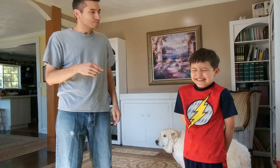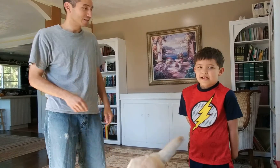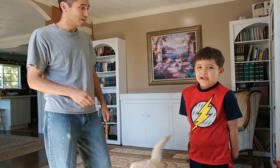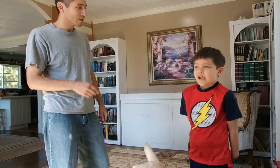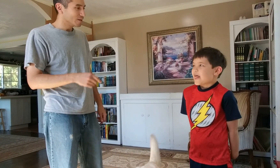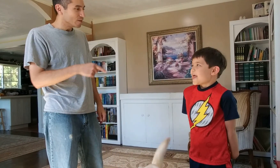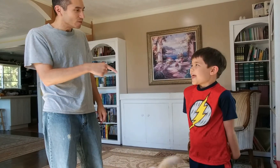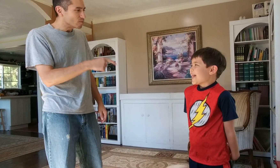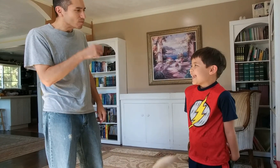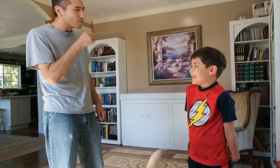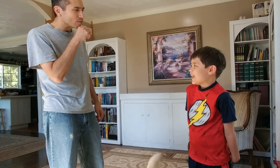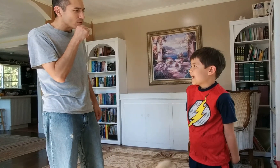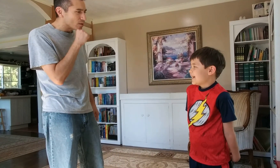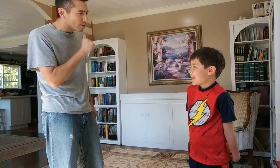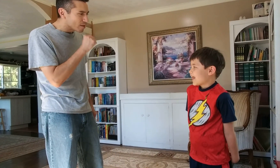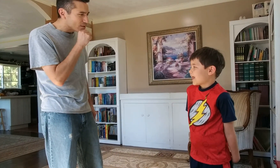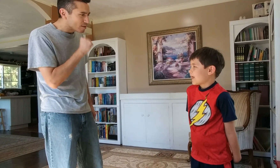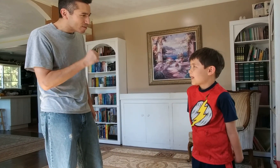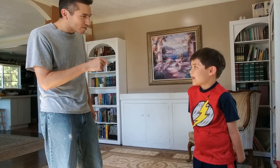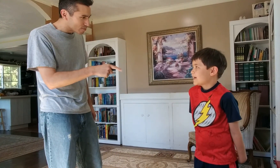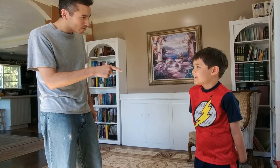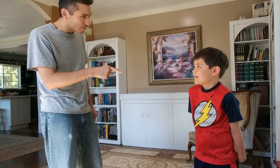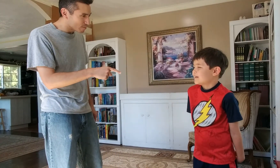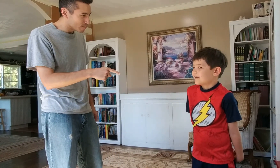YOU AGE, YOU?